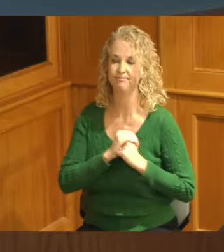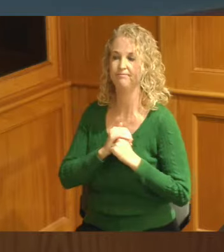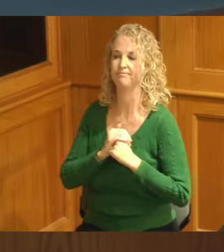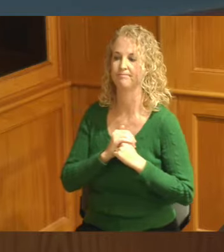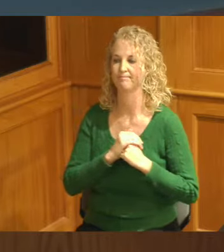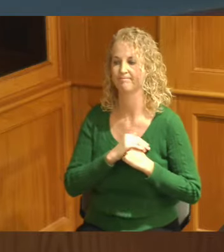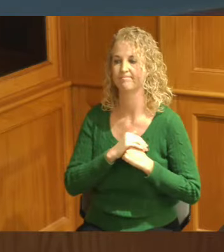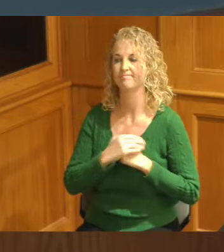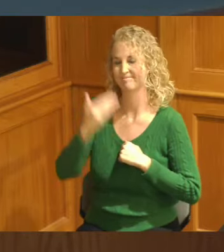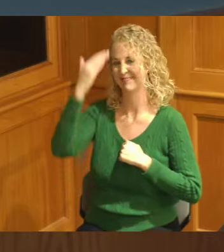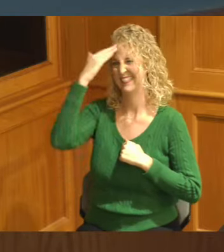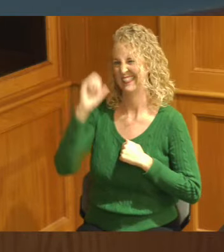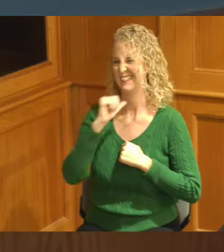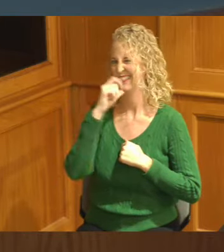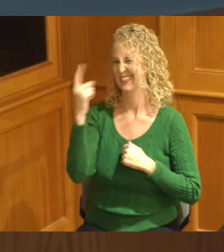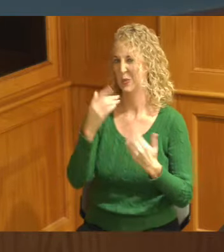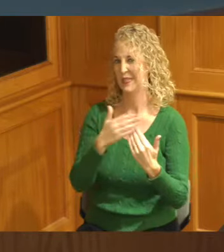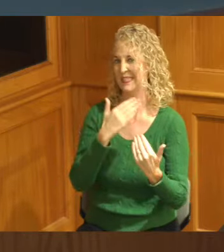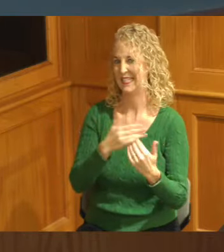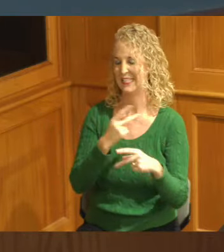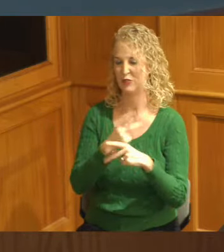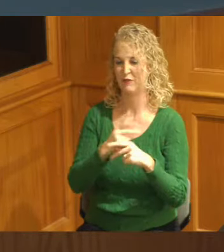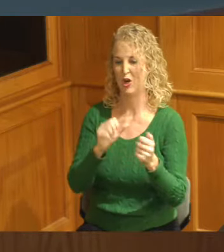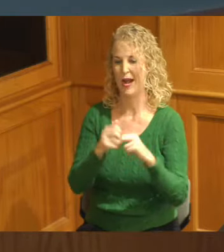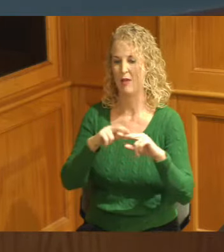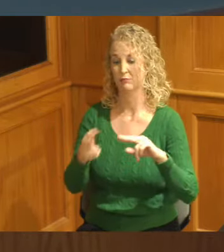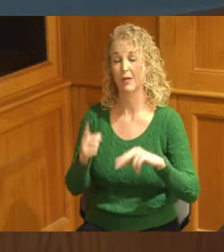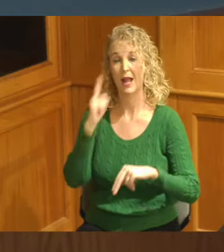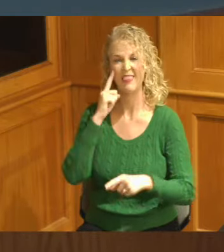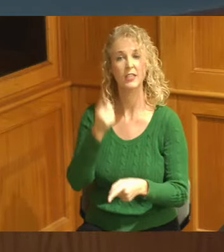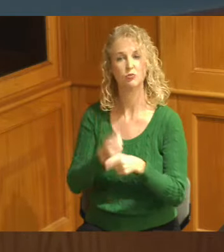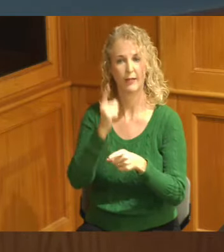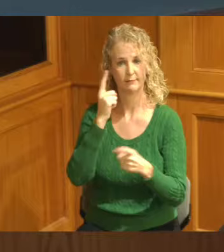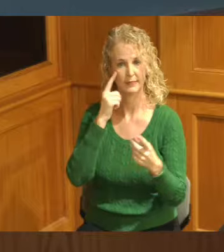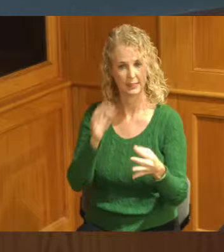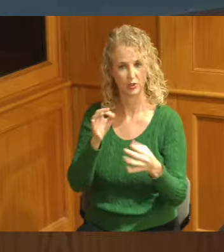know it's not always easy to do that work but I think that's right the right thing to do. under